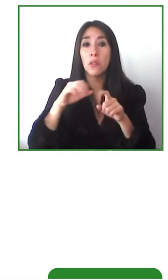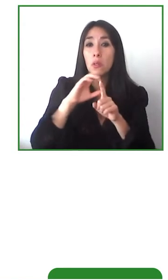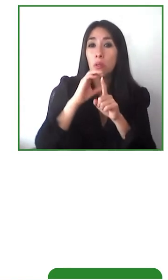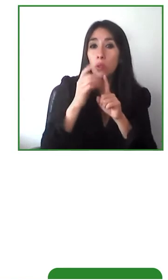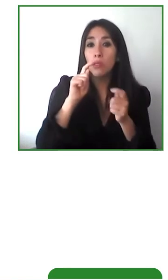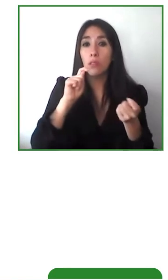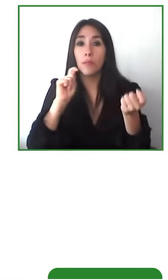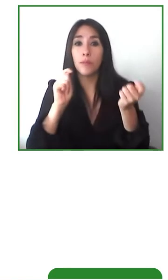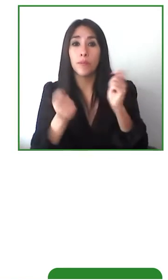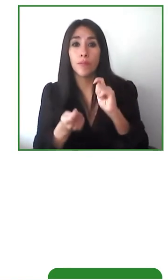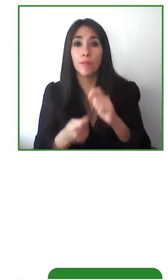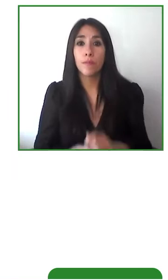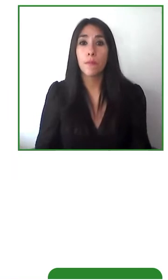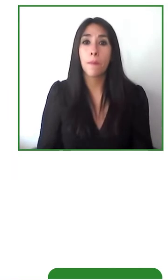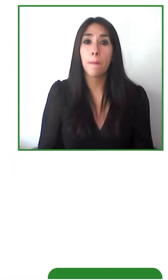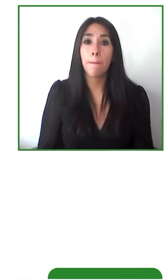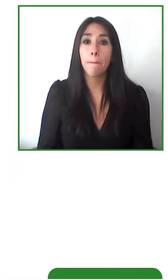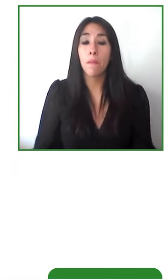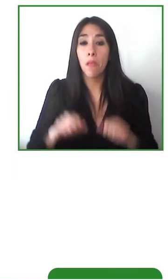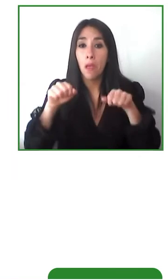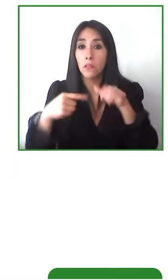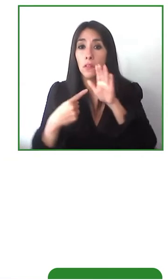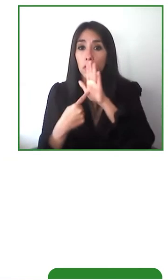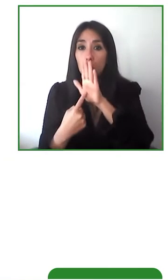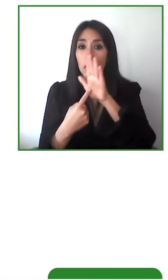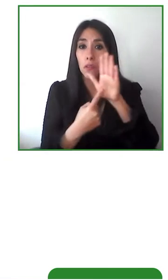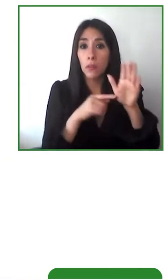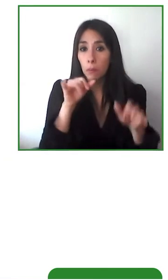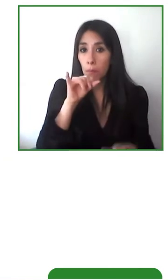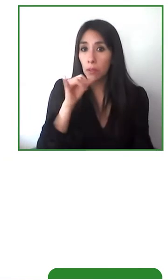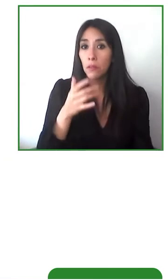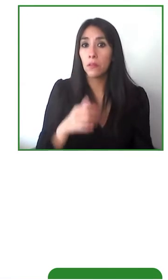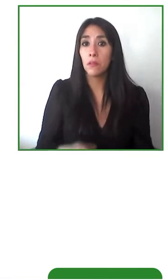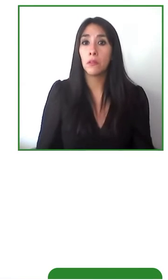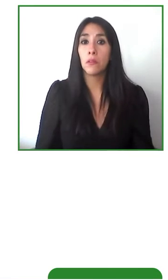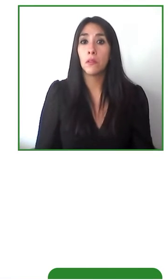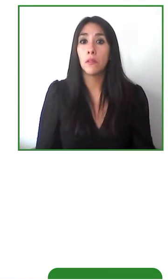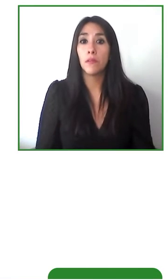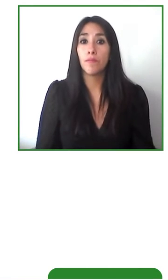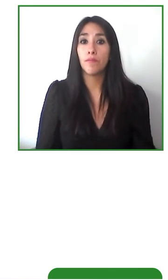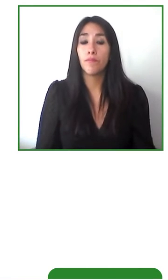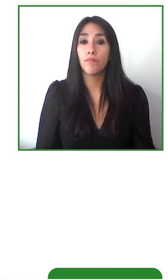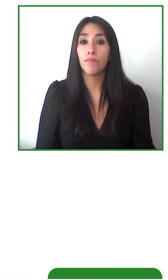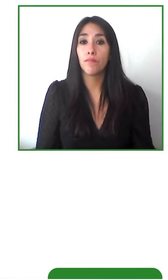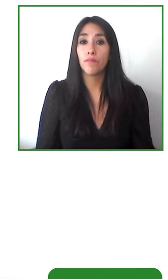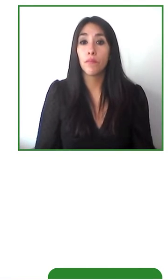can also show that it is possible and that people feel so